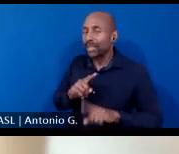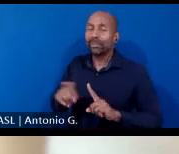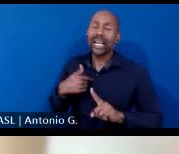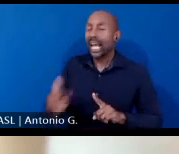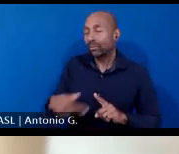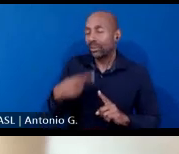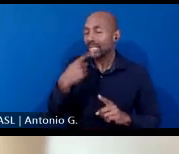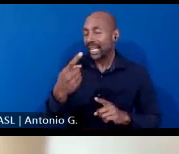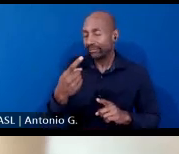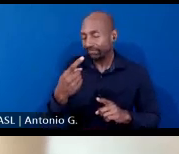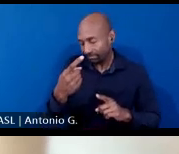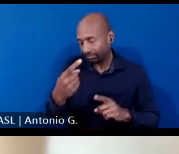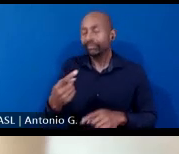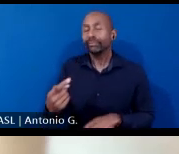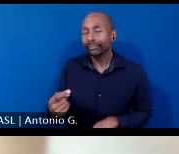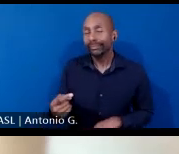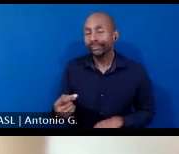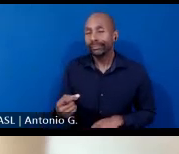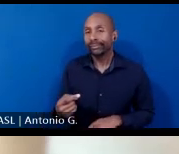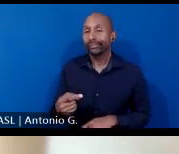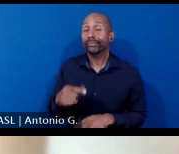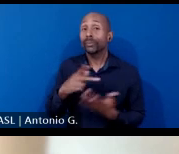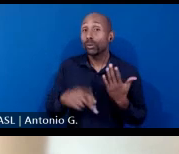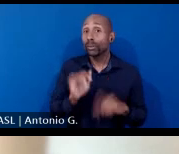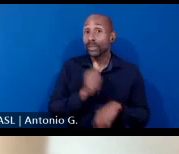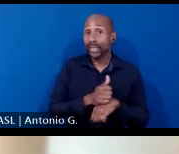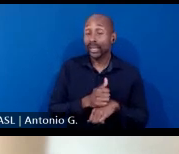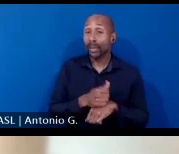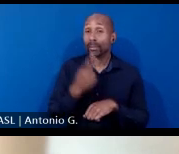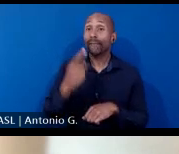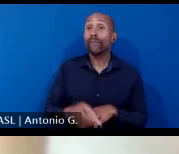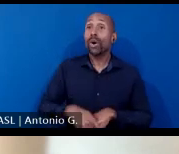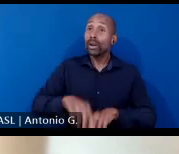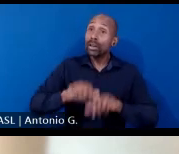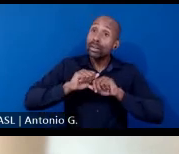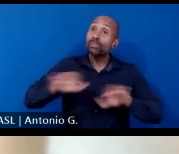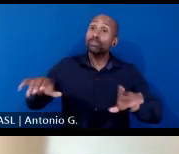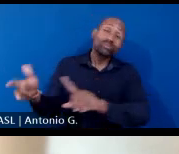So the way that the program is designed is to cast this wide net and recruit lots of students. Should try it out.